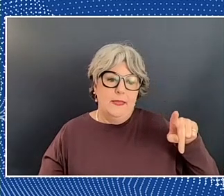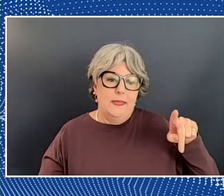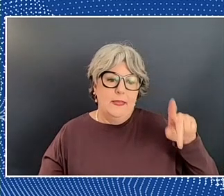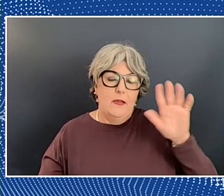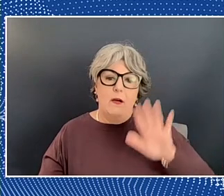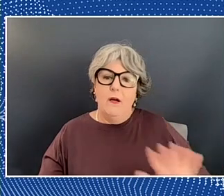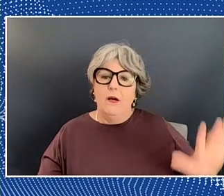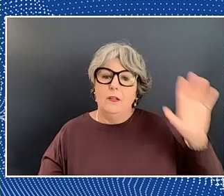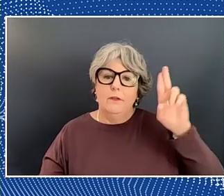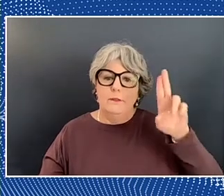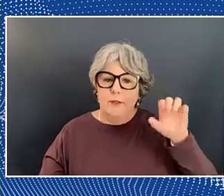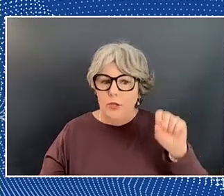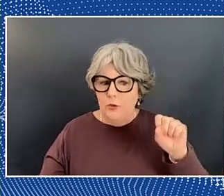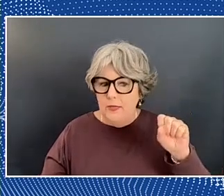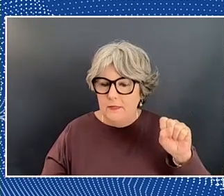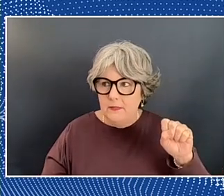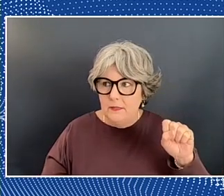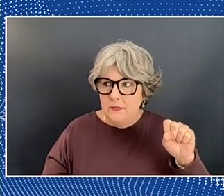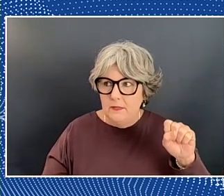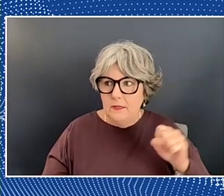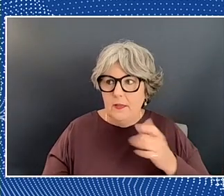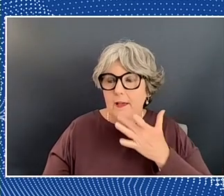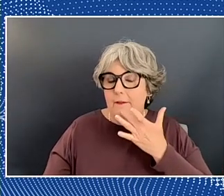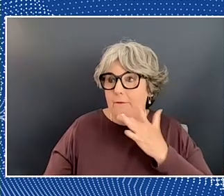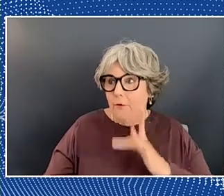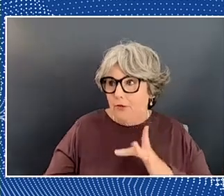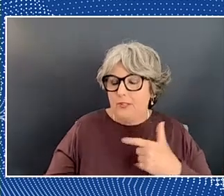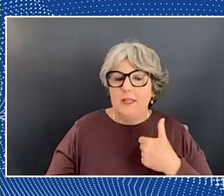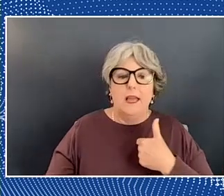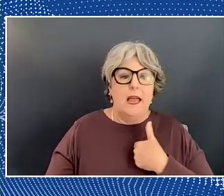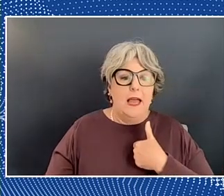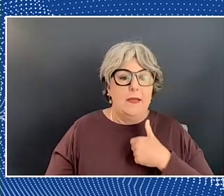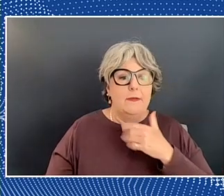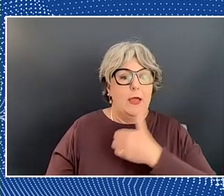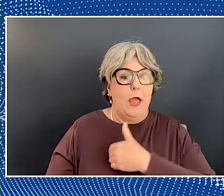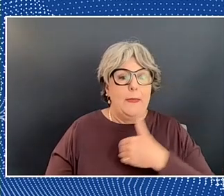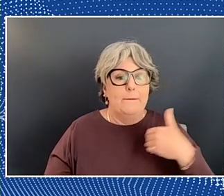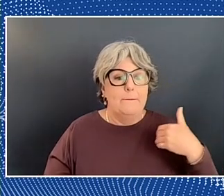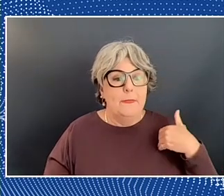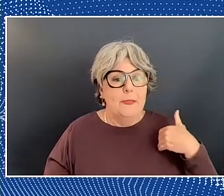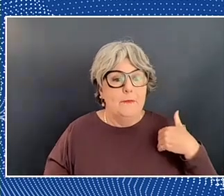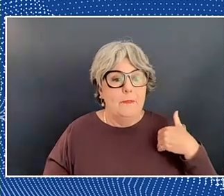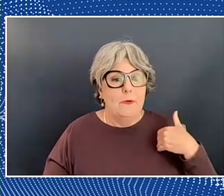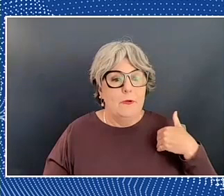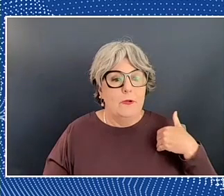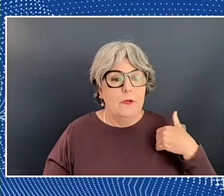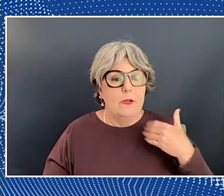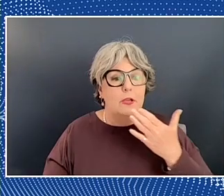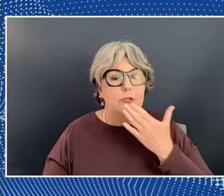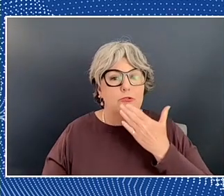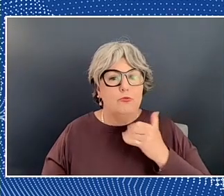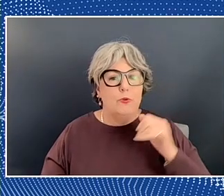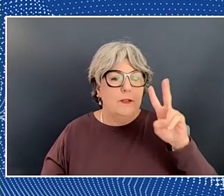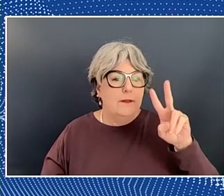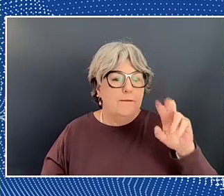Fortunately, I am a member of the Sweet vs Cardona class action lawsuit.